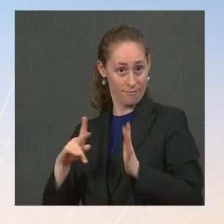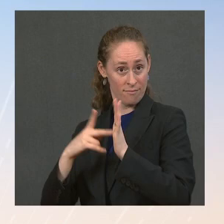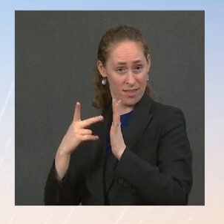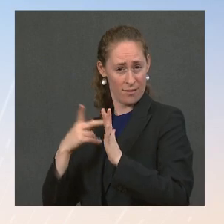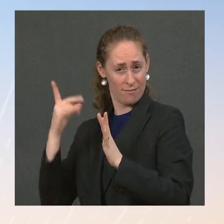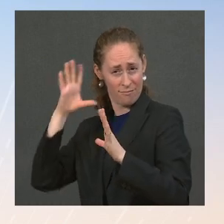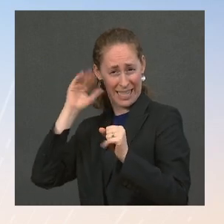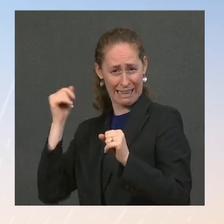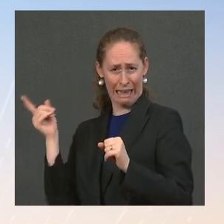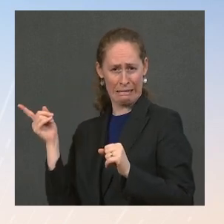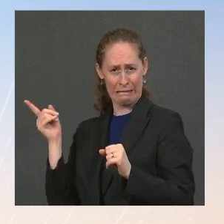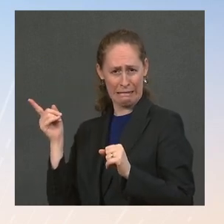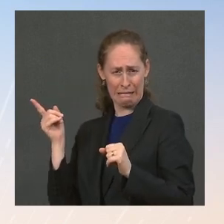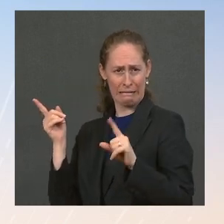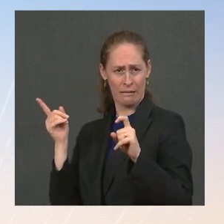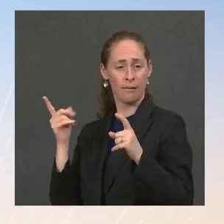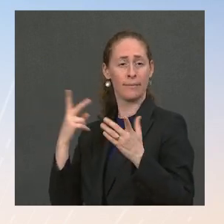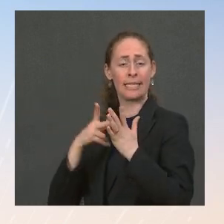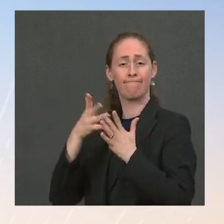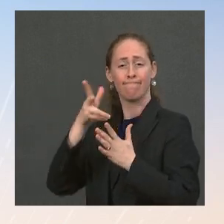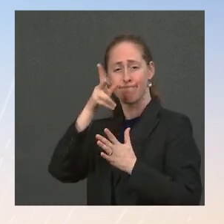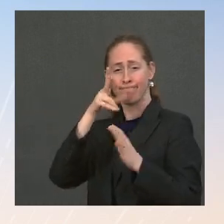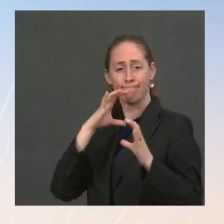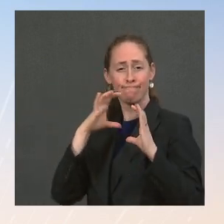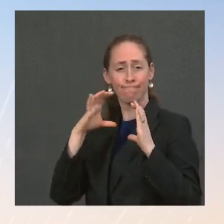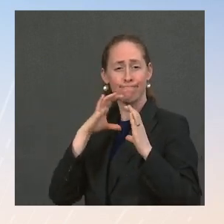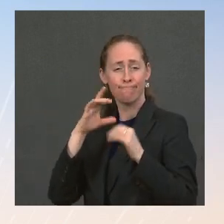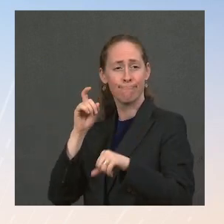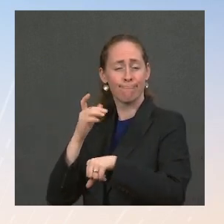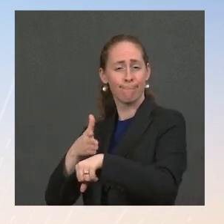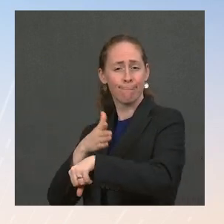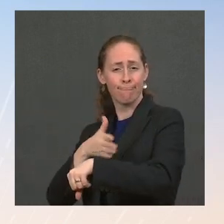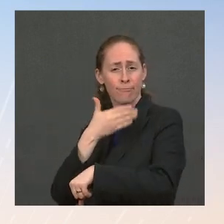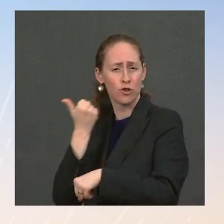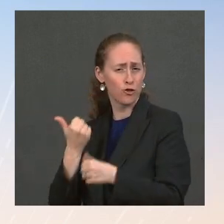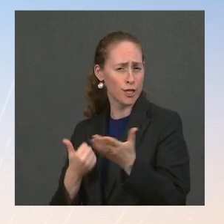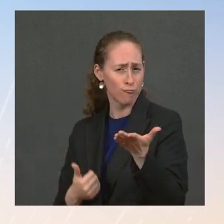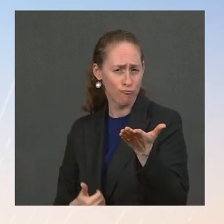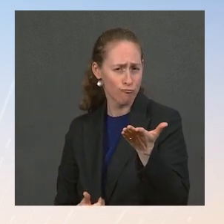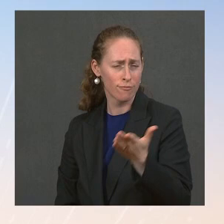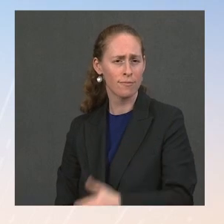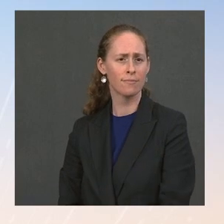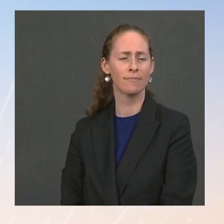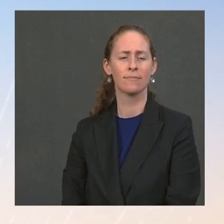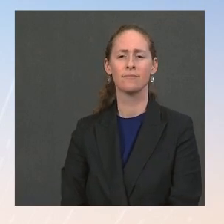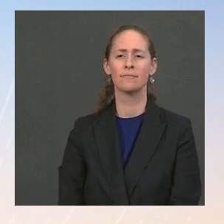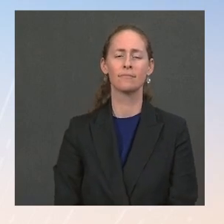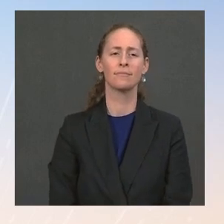Or is it he's doing unpopular things that have to be done? Or something else? Ms. Psaki: Sure. >> The Press: Thank you. Ms. Psaki: Well, look, I would say